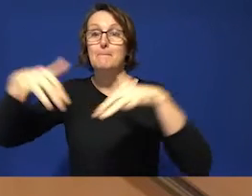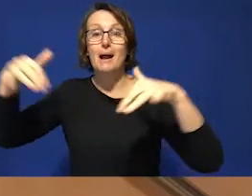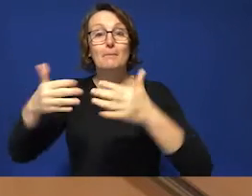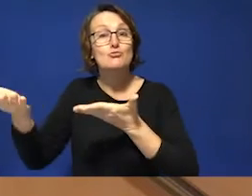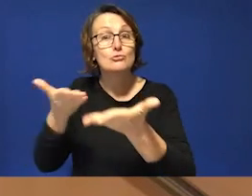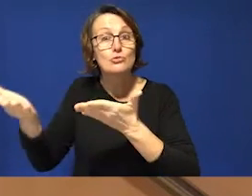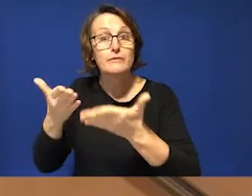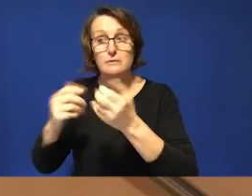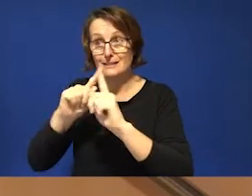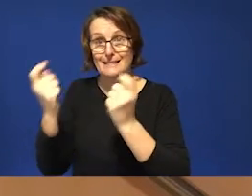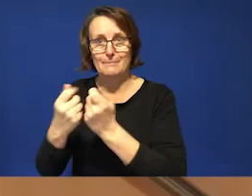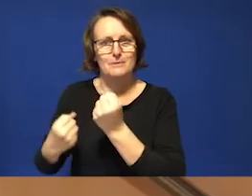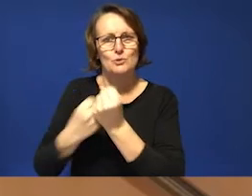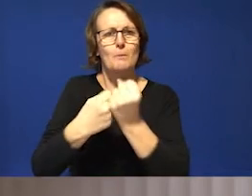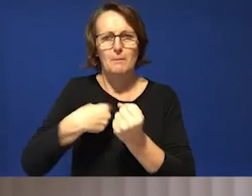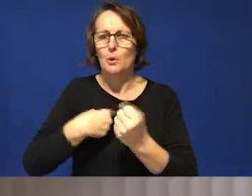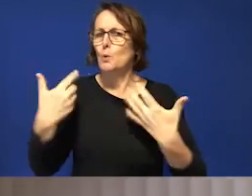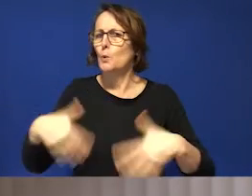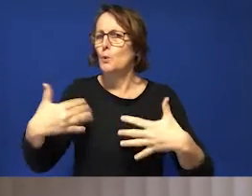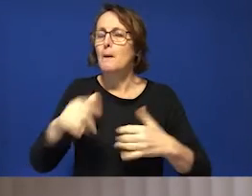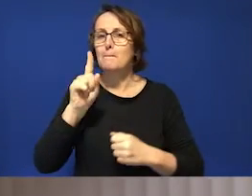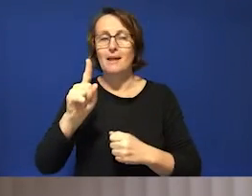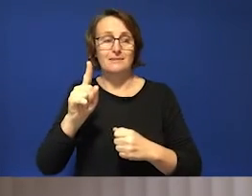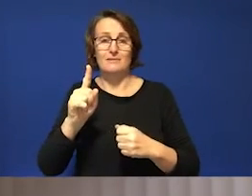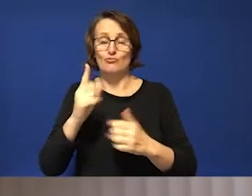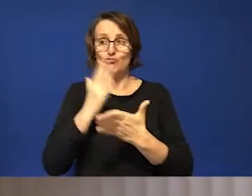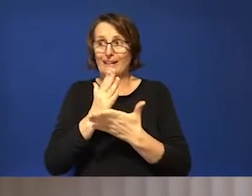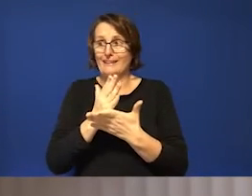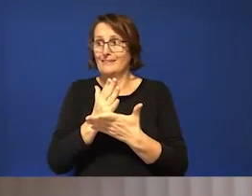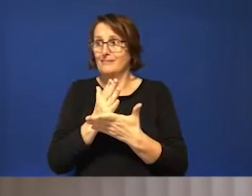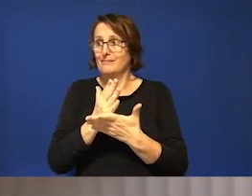in Parliamentary Services. But also it was sort of an alignment of stars